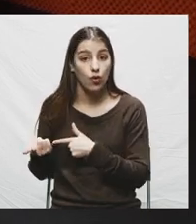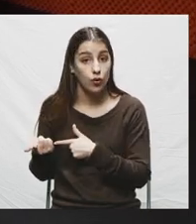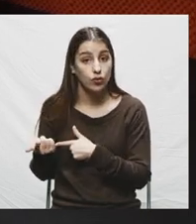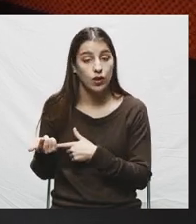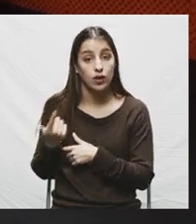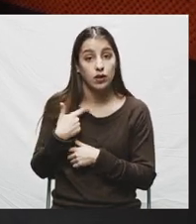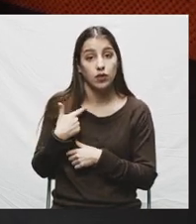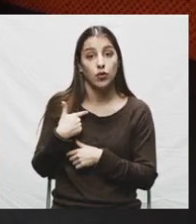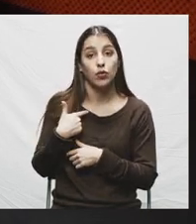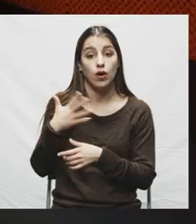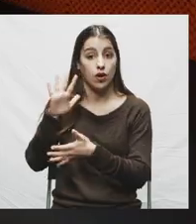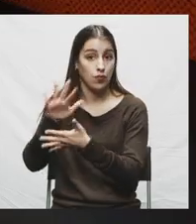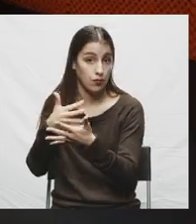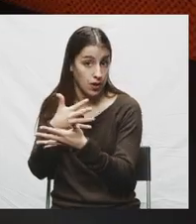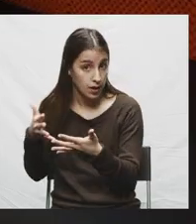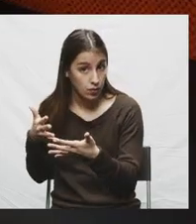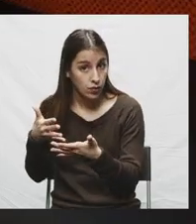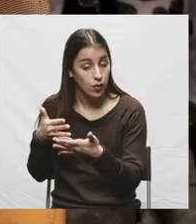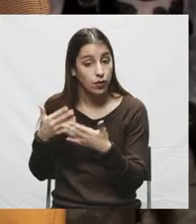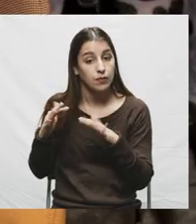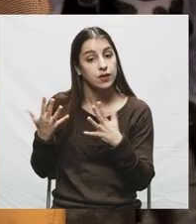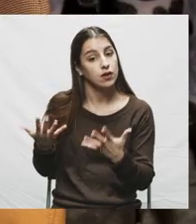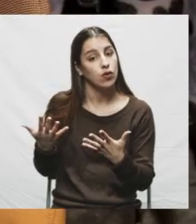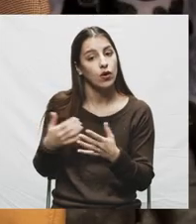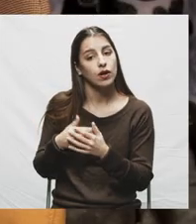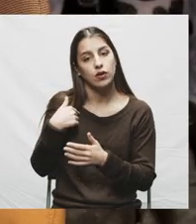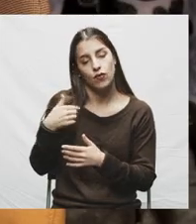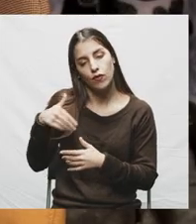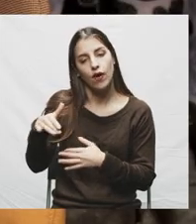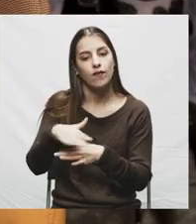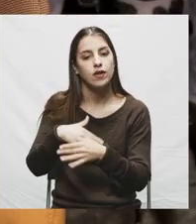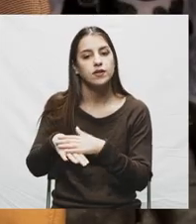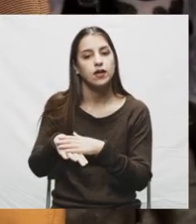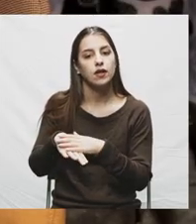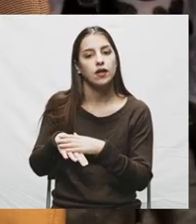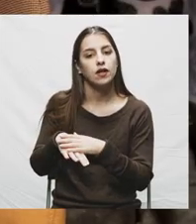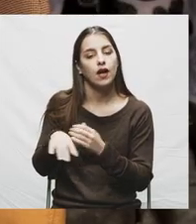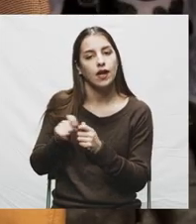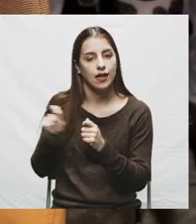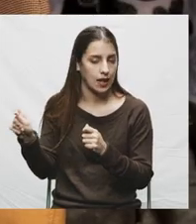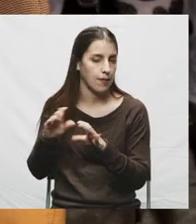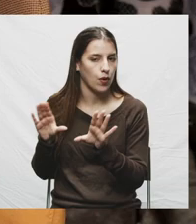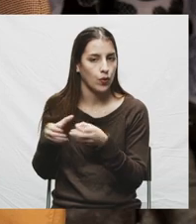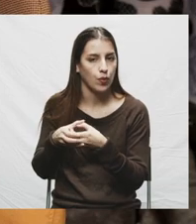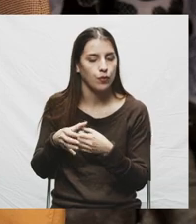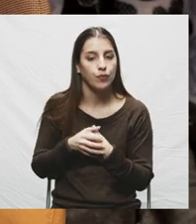The other one, the solo, it was planned, but this one... I’m going to do it.. I’m opening it to a group.